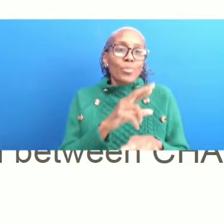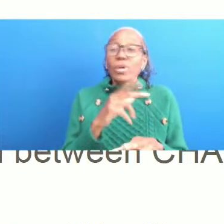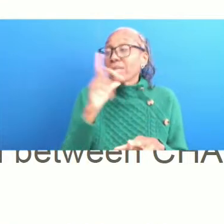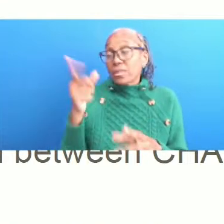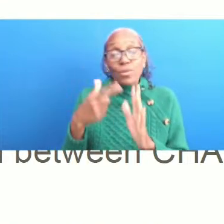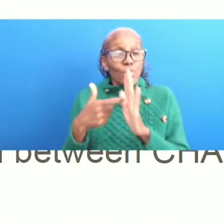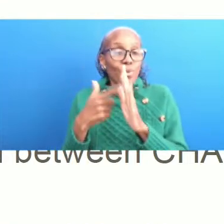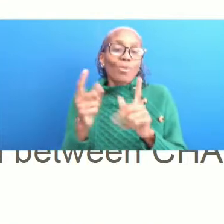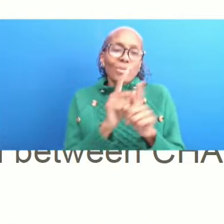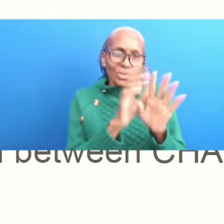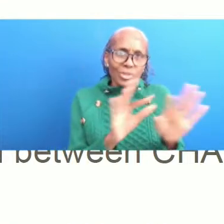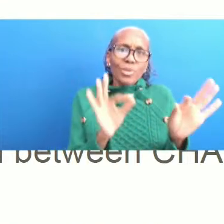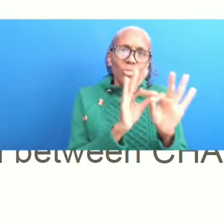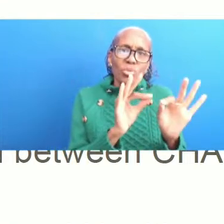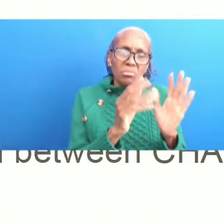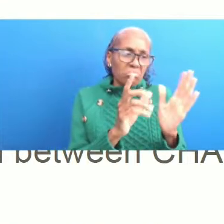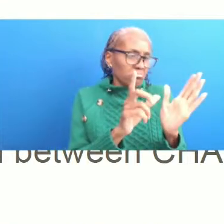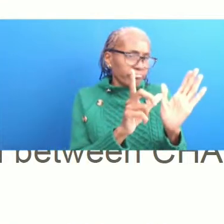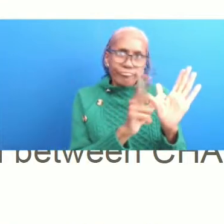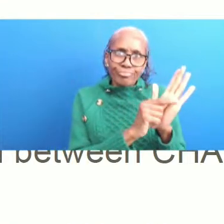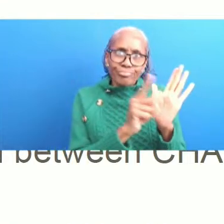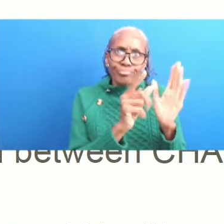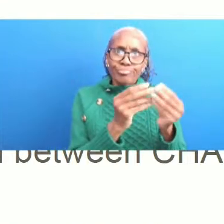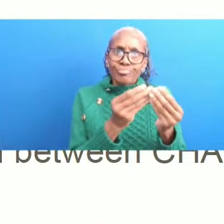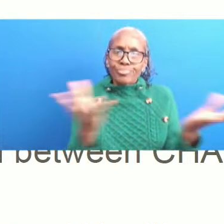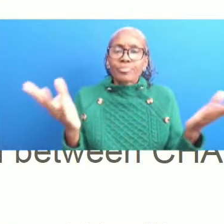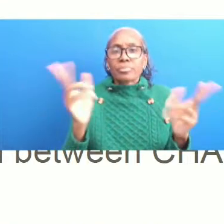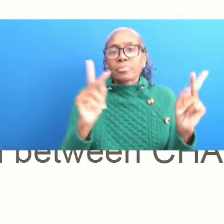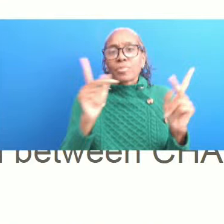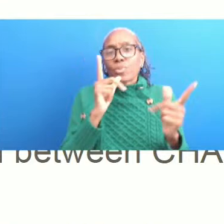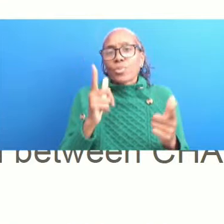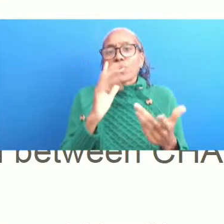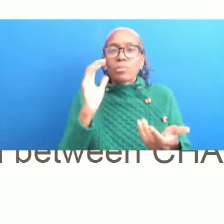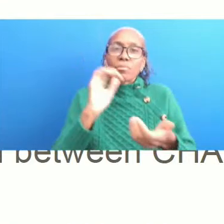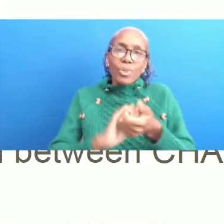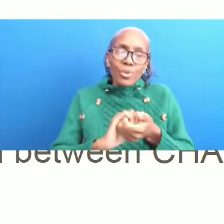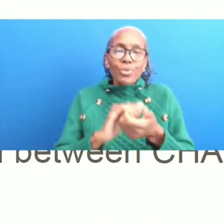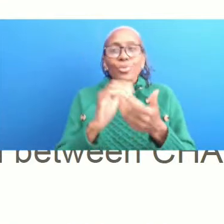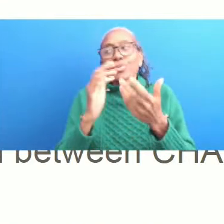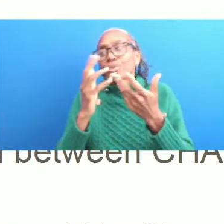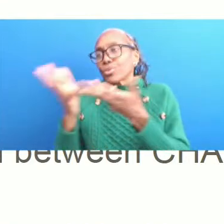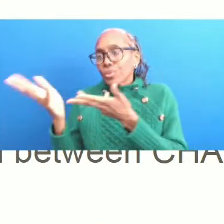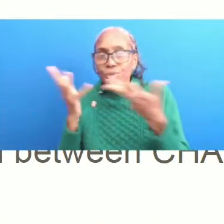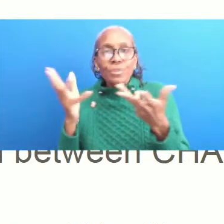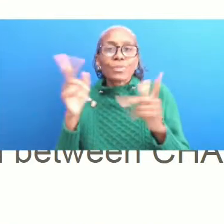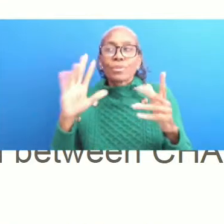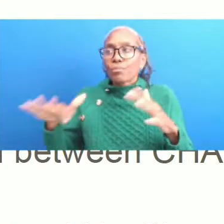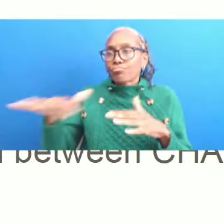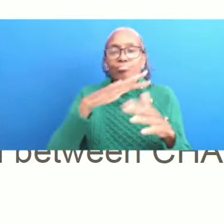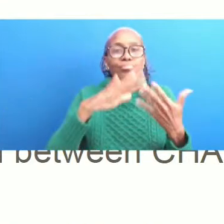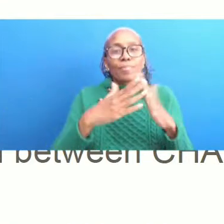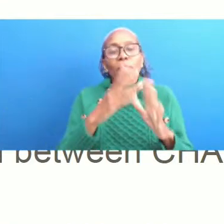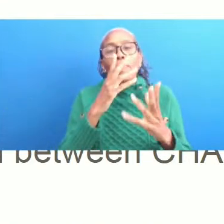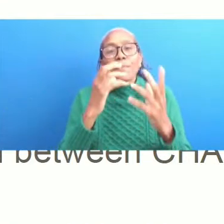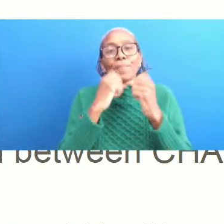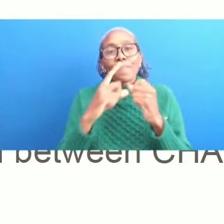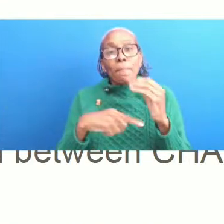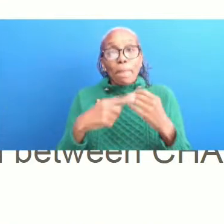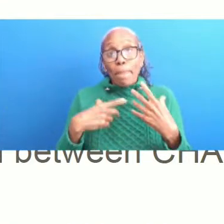HEALTH REPORT. IT IS NOT JUST A REQUIREMENT BUT IT REALLY IS AN IMPORTANT